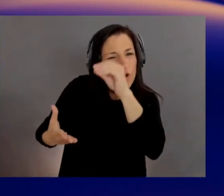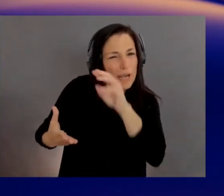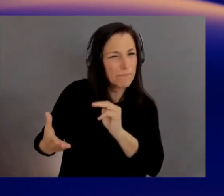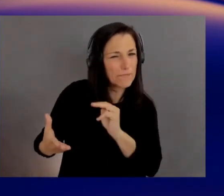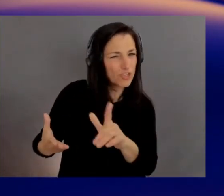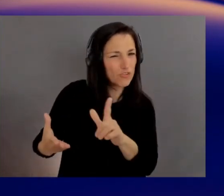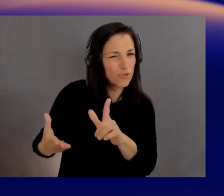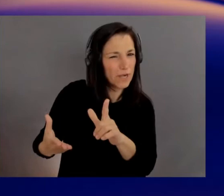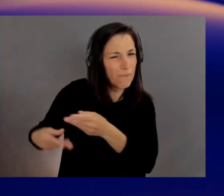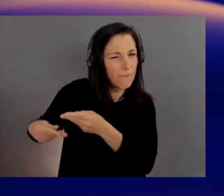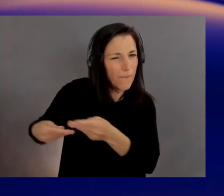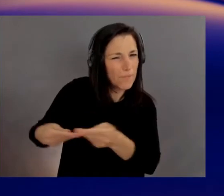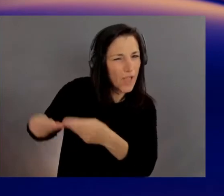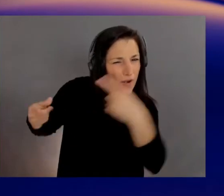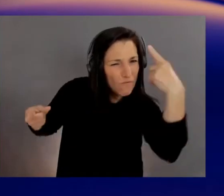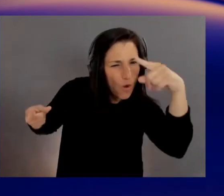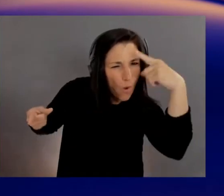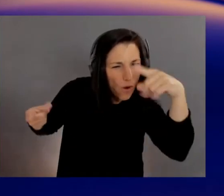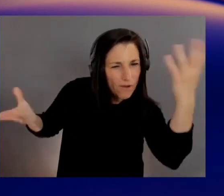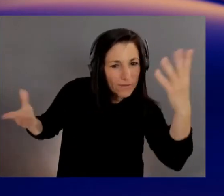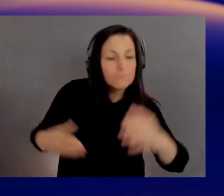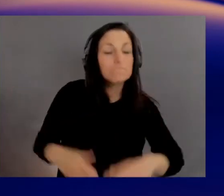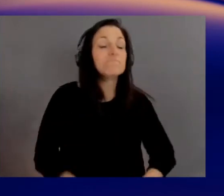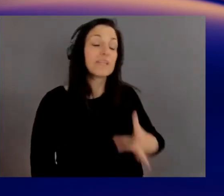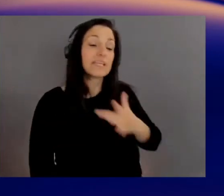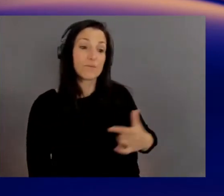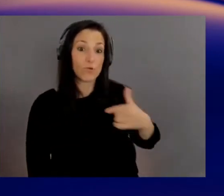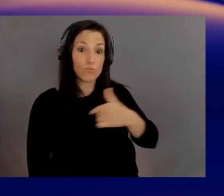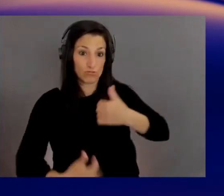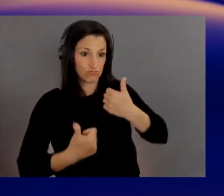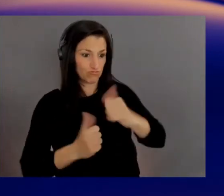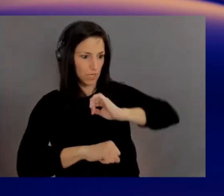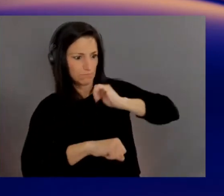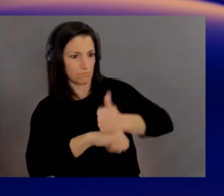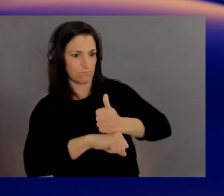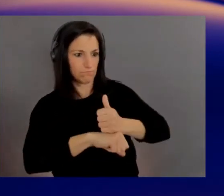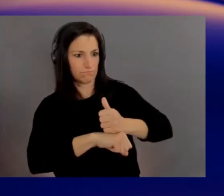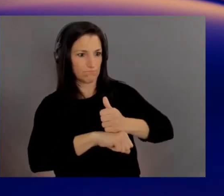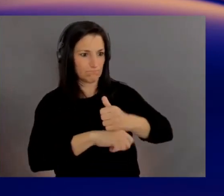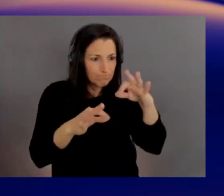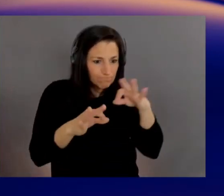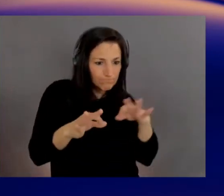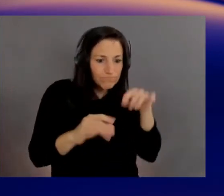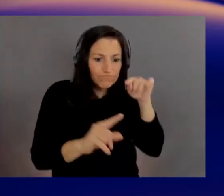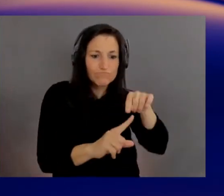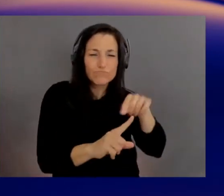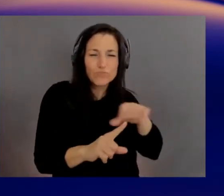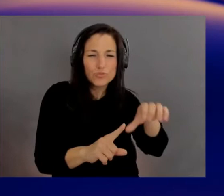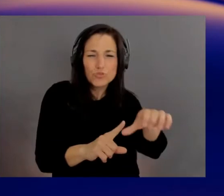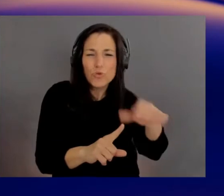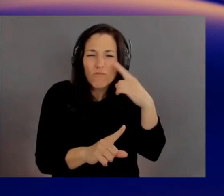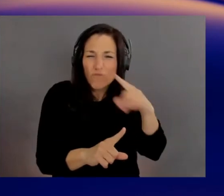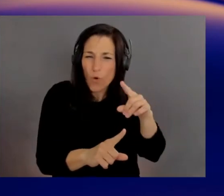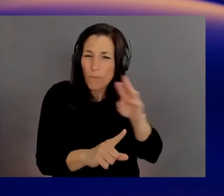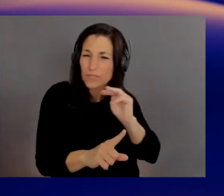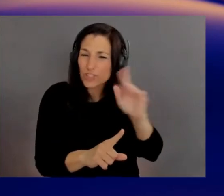to operationalize machine learning you have some sort of machine learning workflow in your head that you're thinking about.